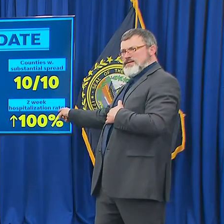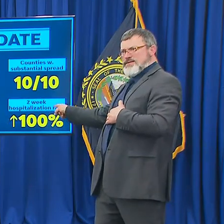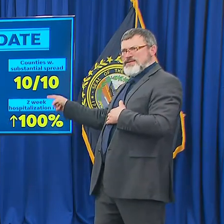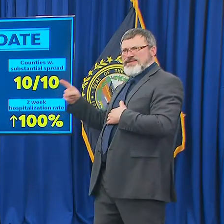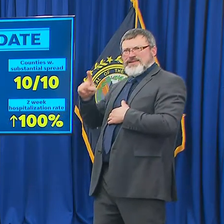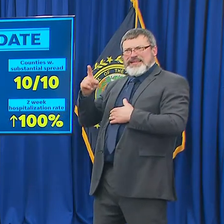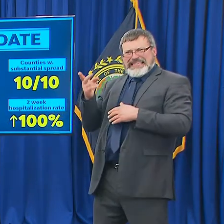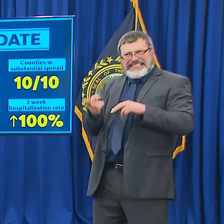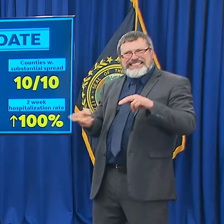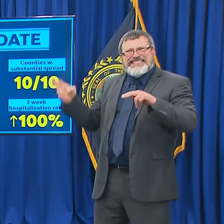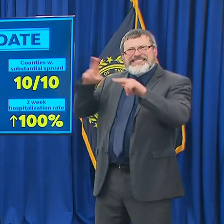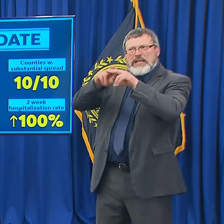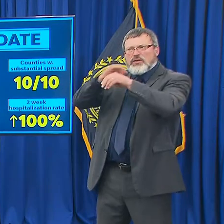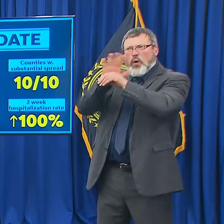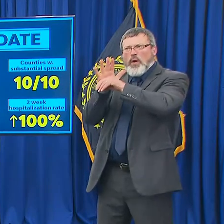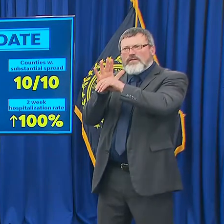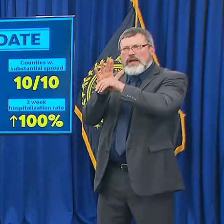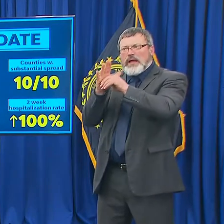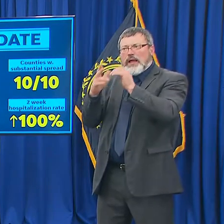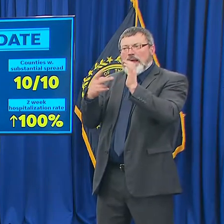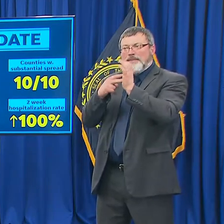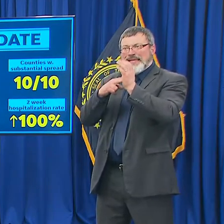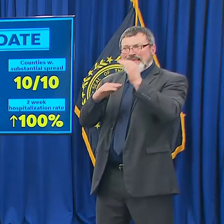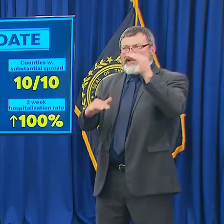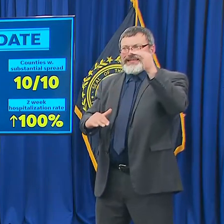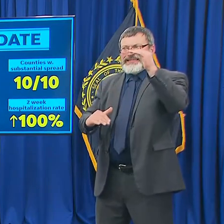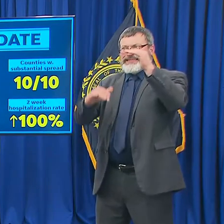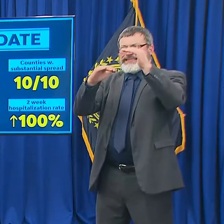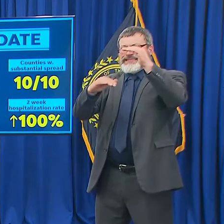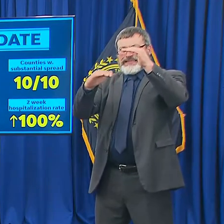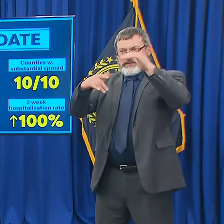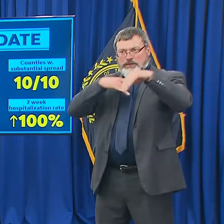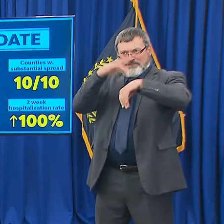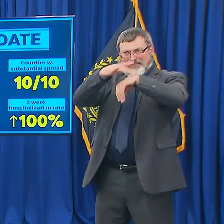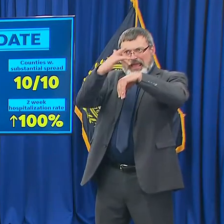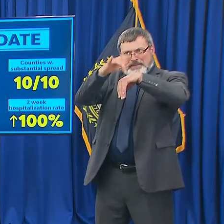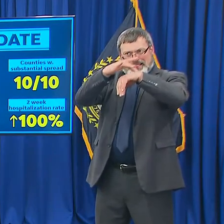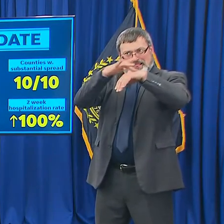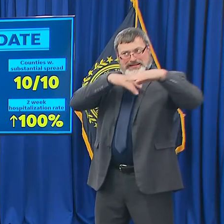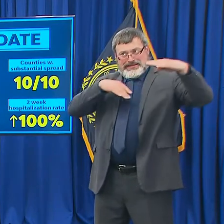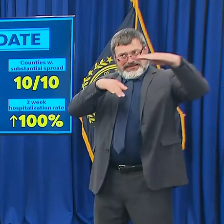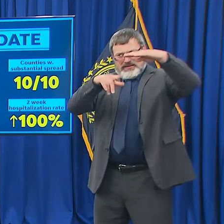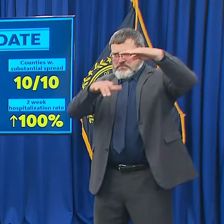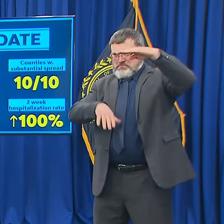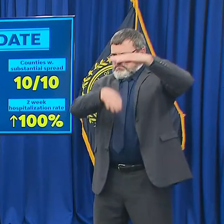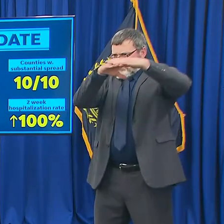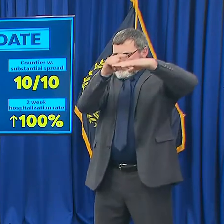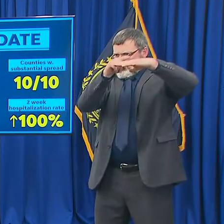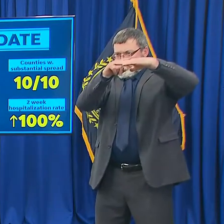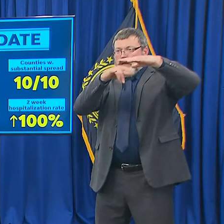that will drive the decision. So for example restaurants already have certain rules and stipulations around wearing Mass. That does not change.